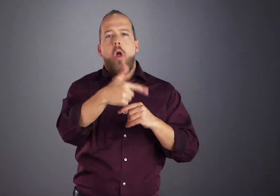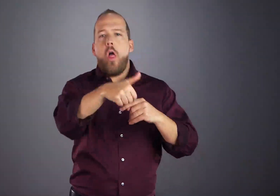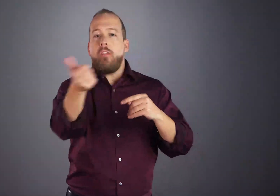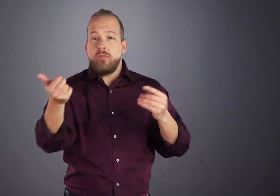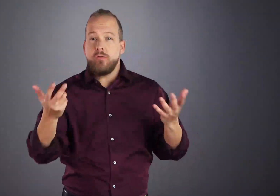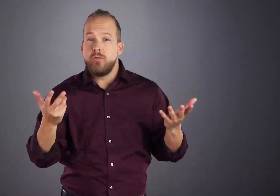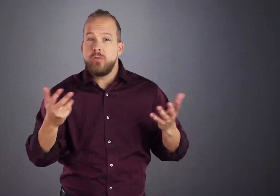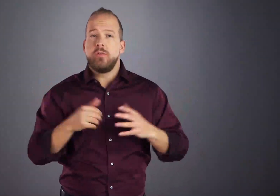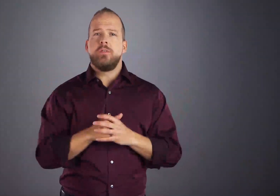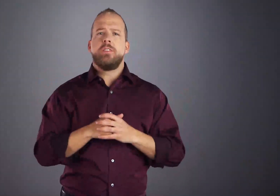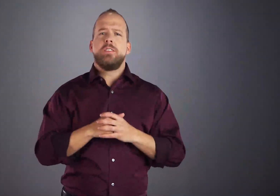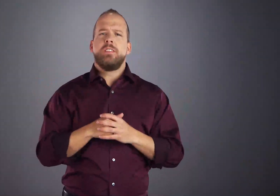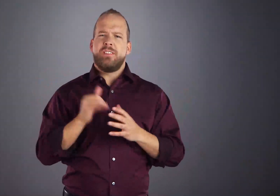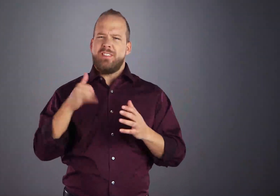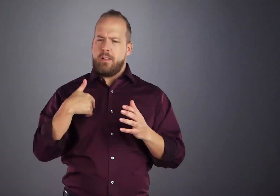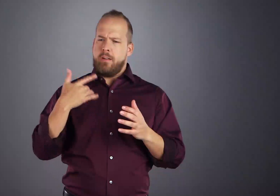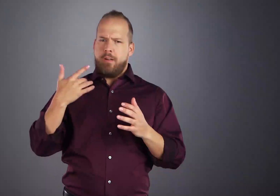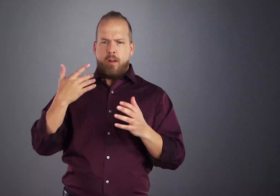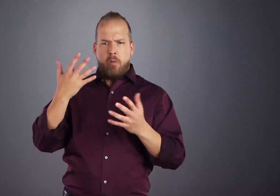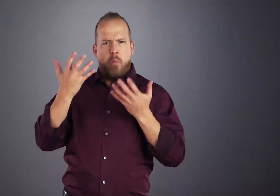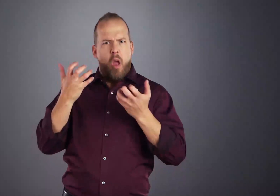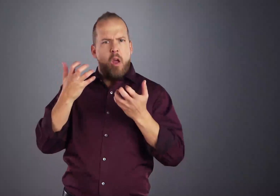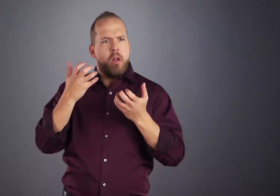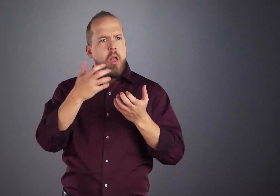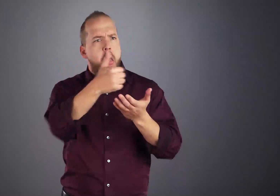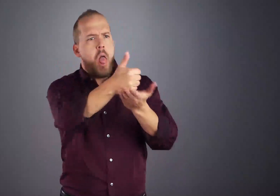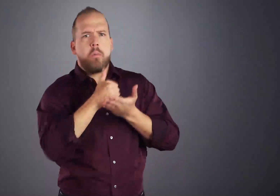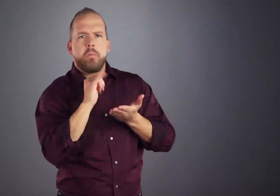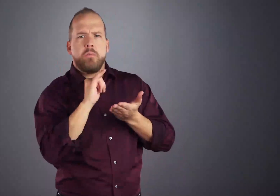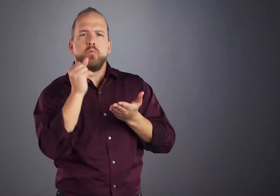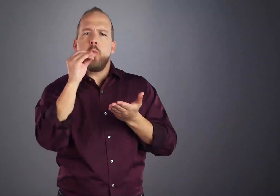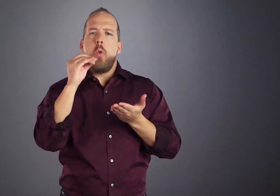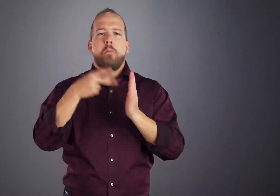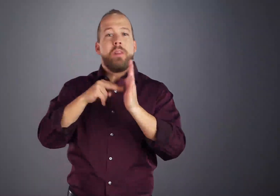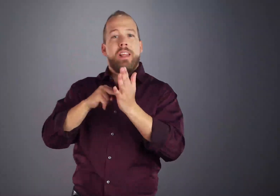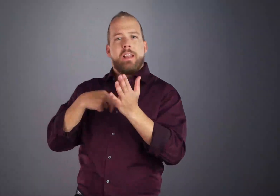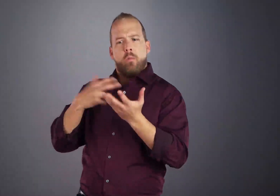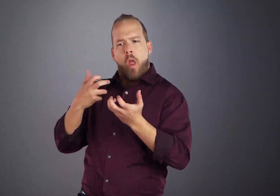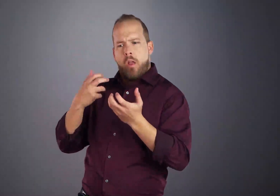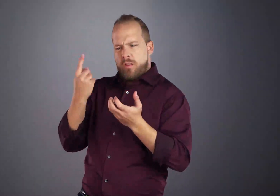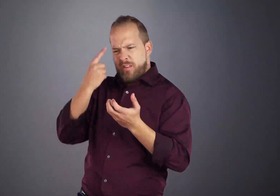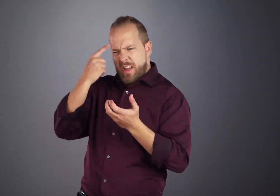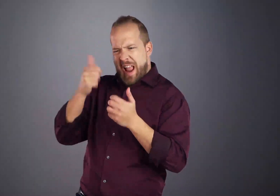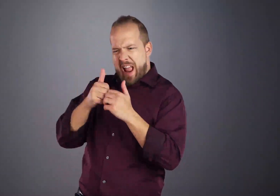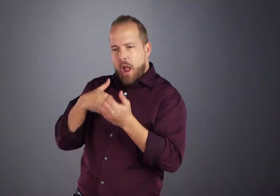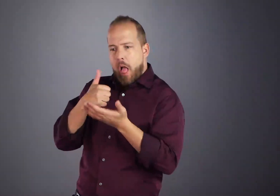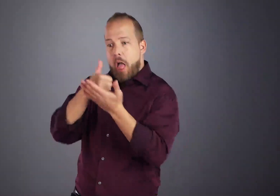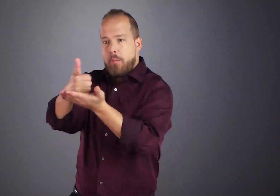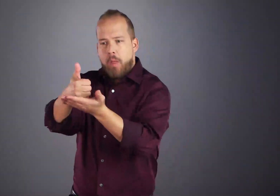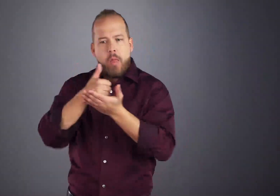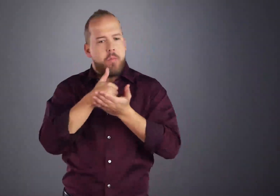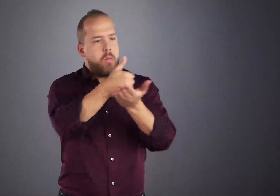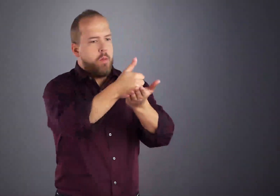Then only might I expect to receive. But that would be in great measure.